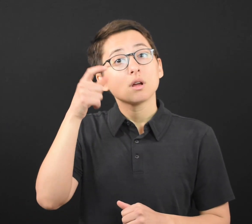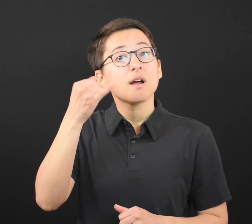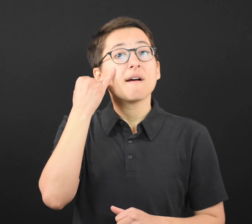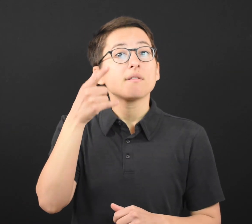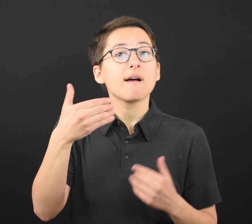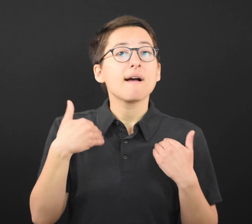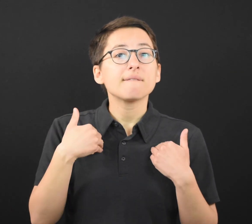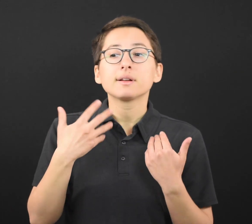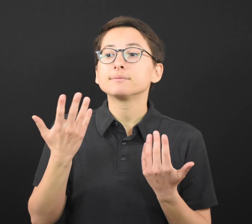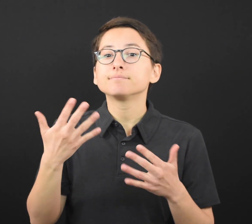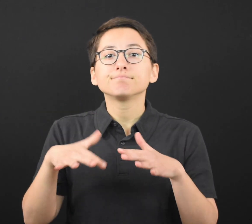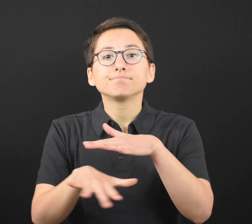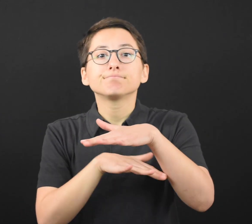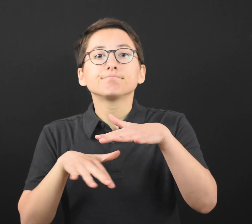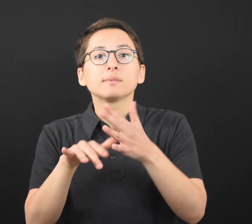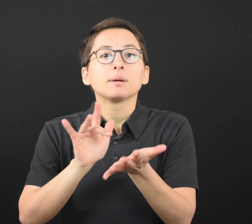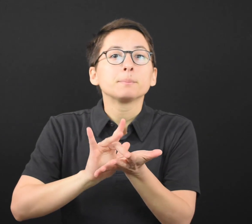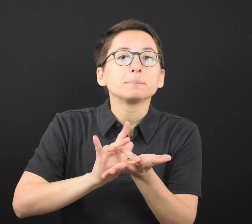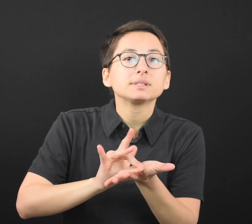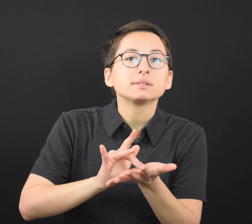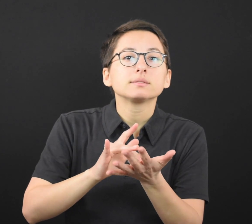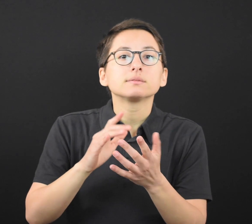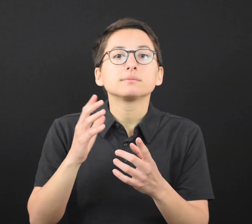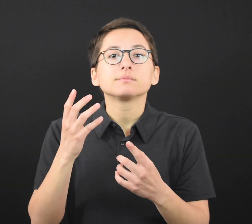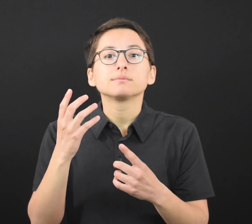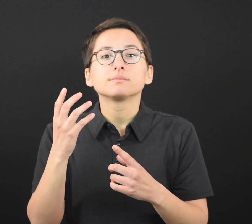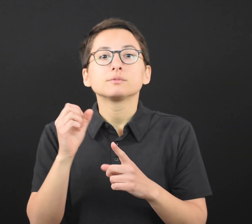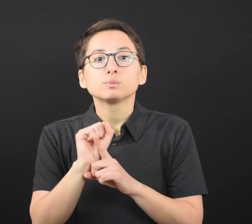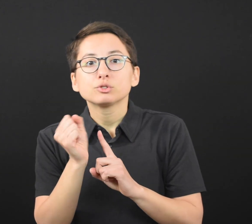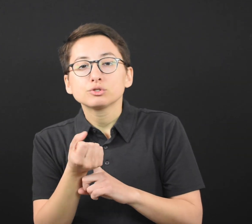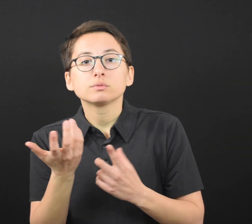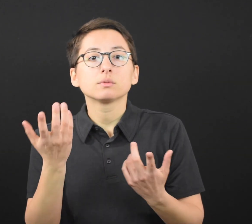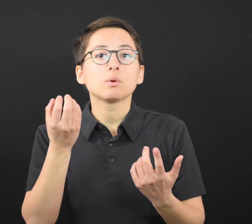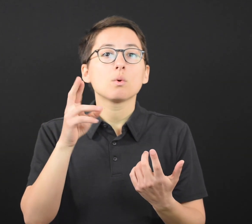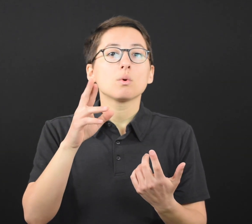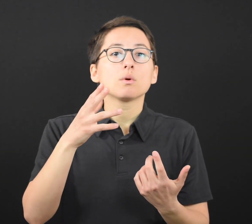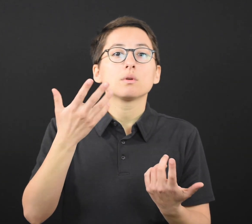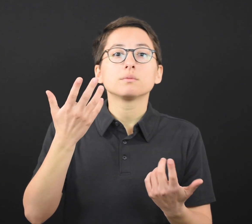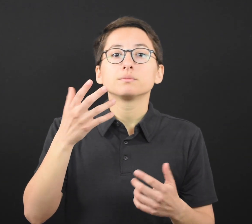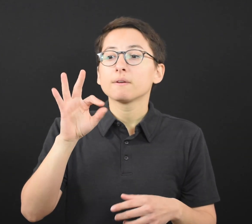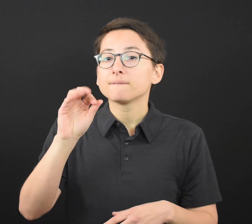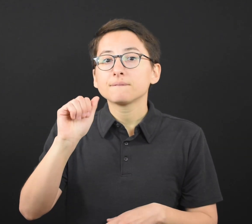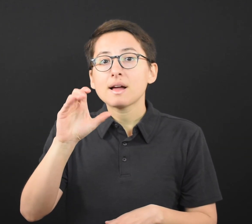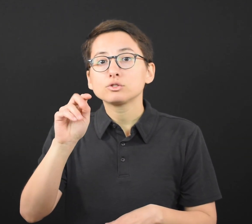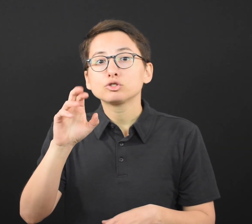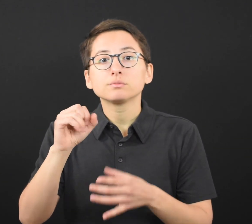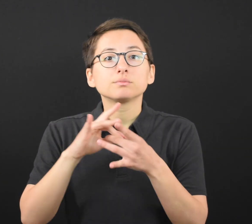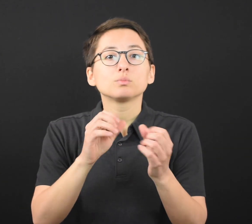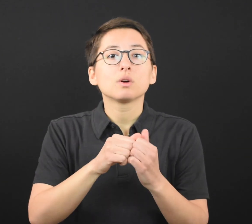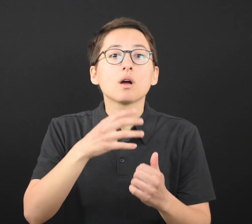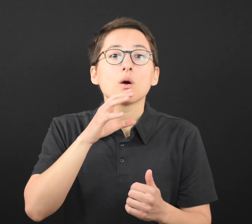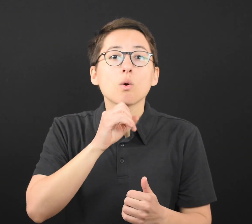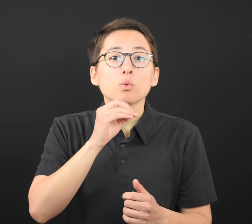Having certain underlying medical conditions, and other factors, including age, can further